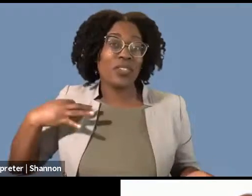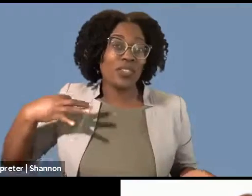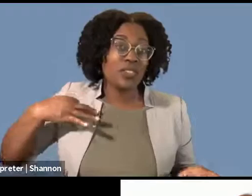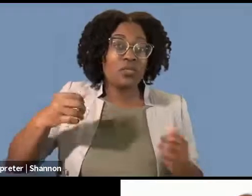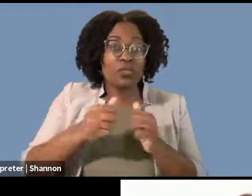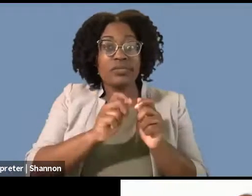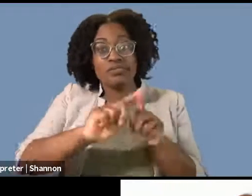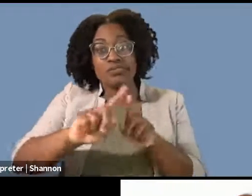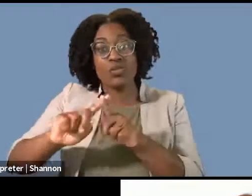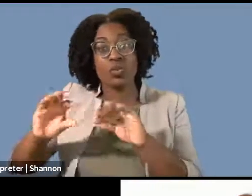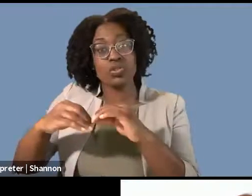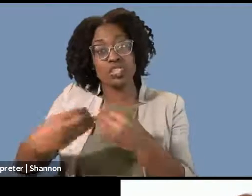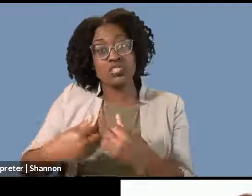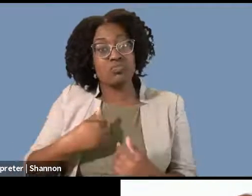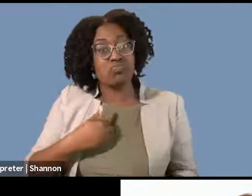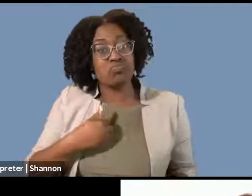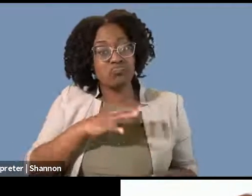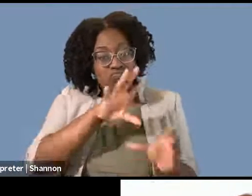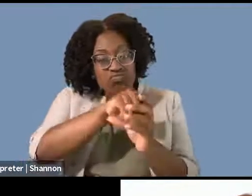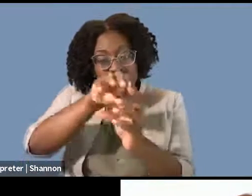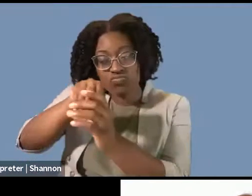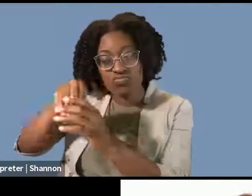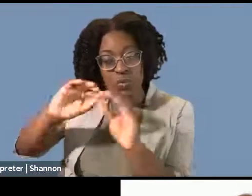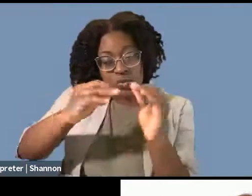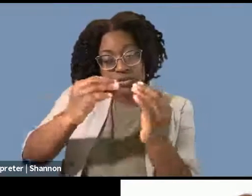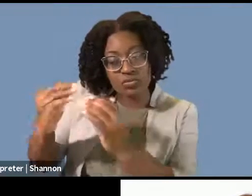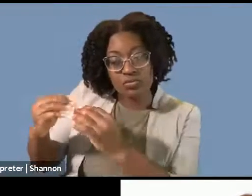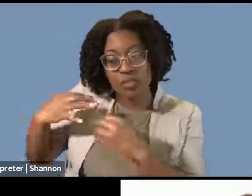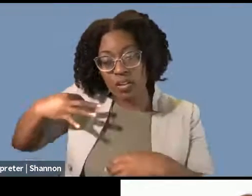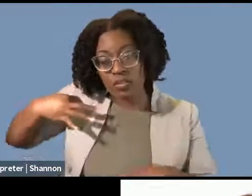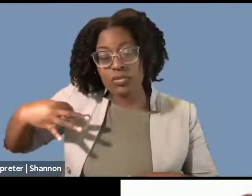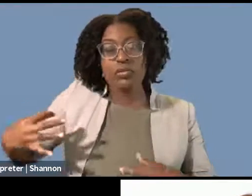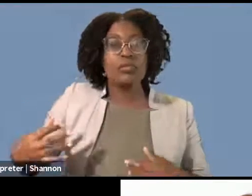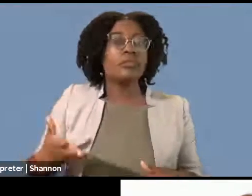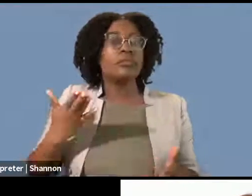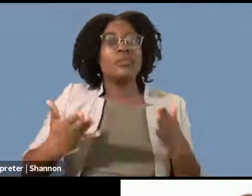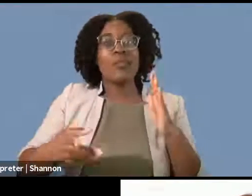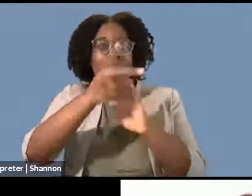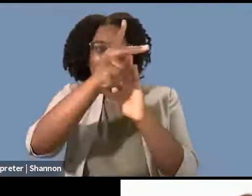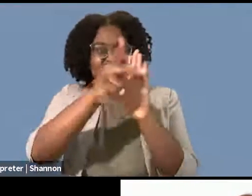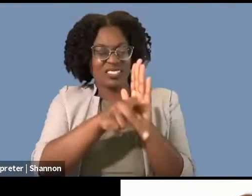can be trying to change policies, writing a letter to your Congress person. There is so much you can